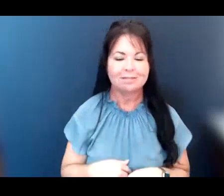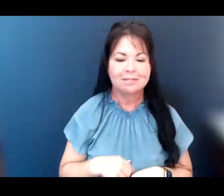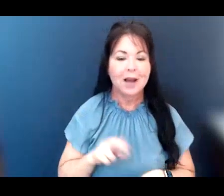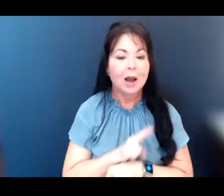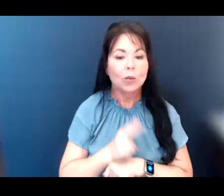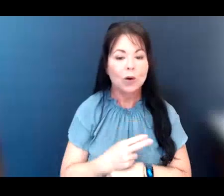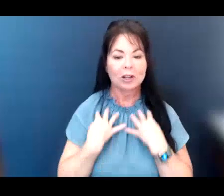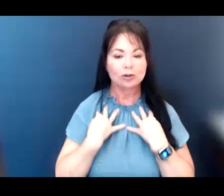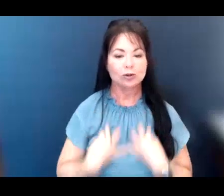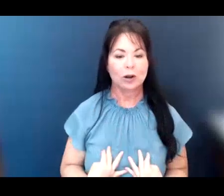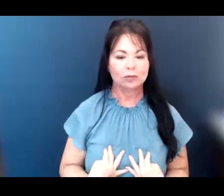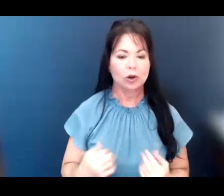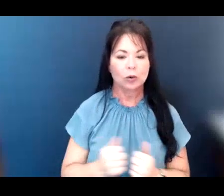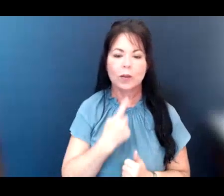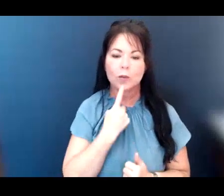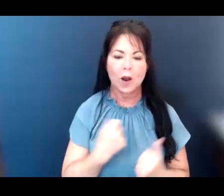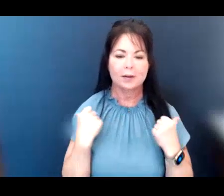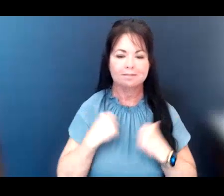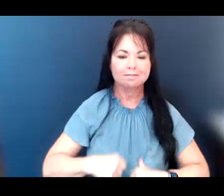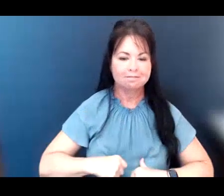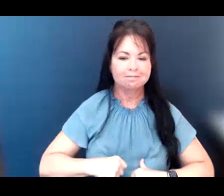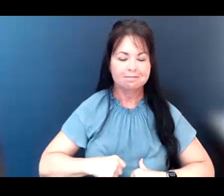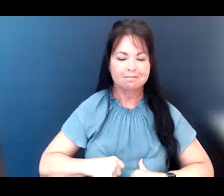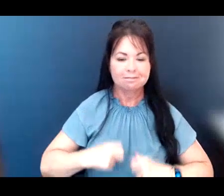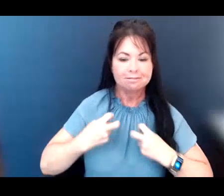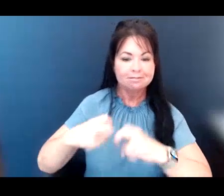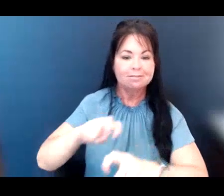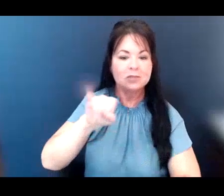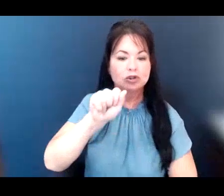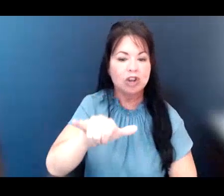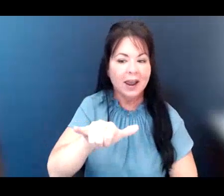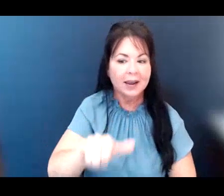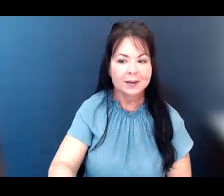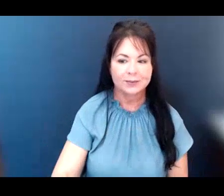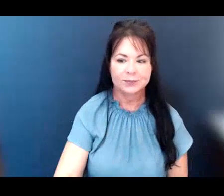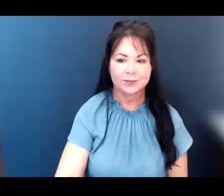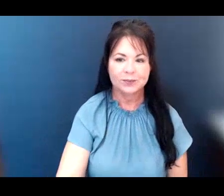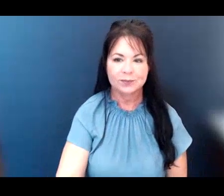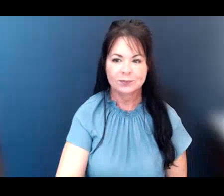So I will kick it over to Jay to introduce himself. Morning, everyone.